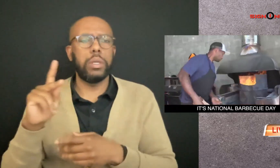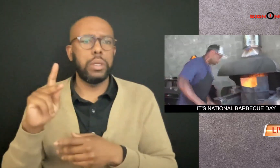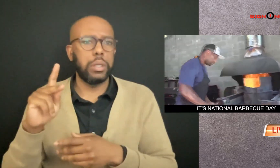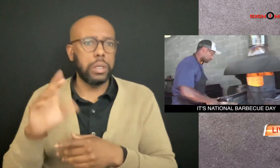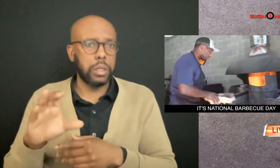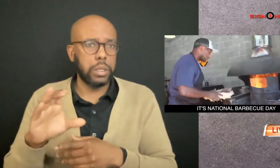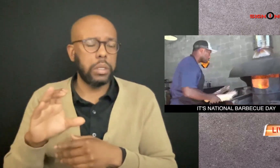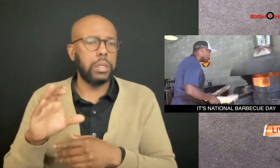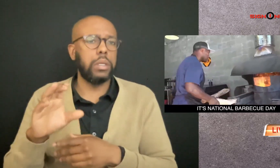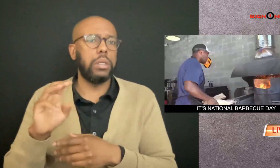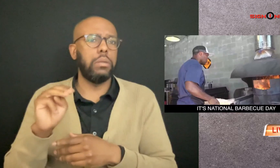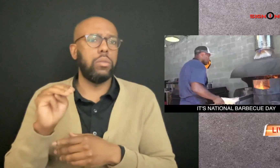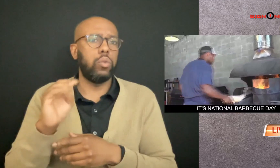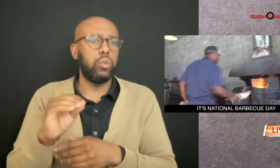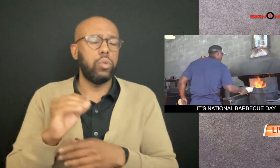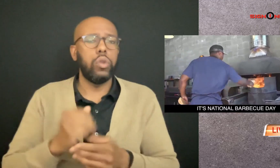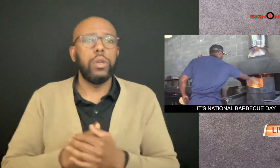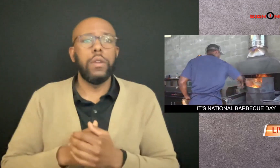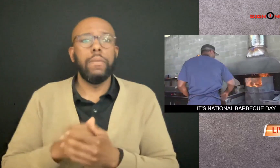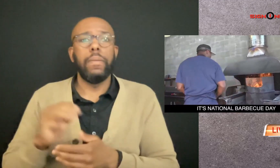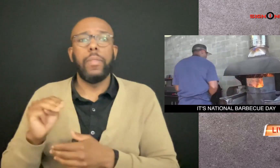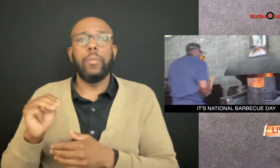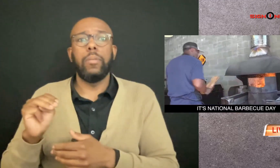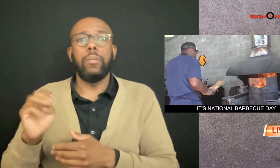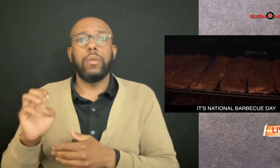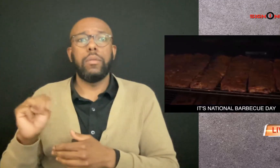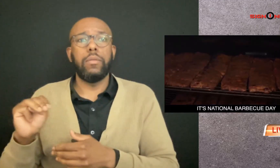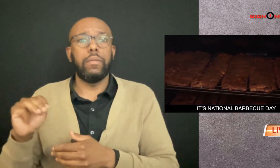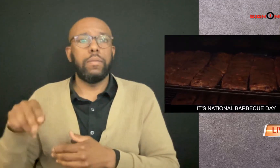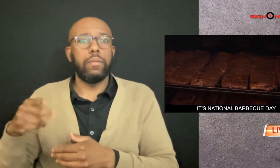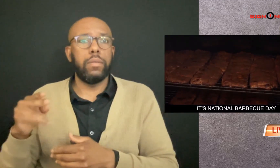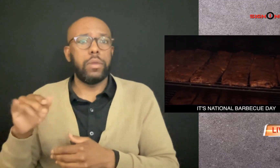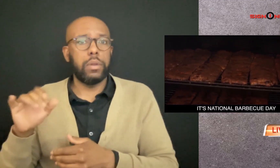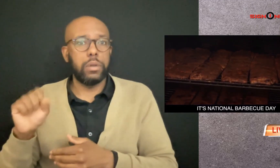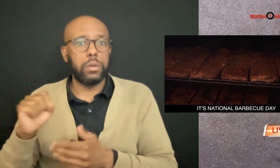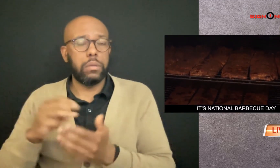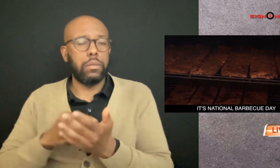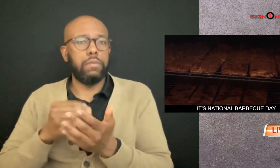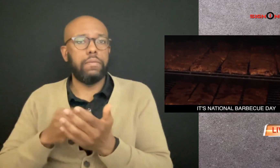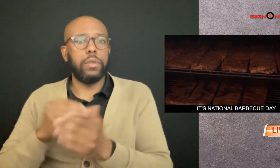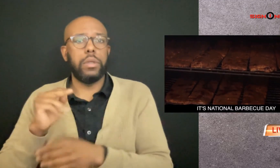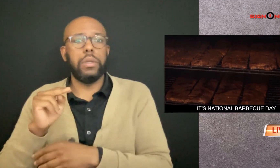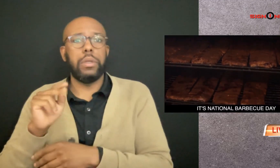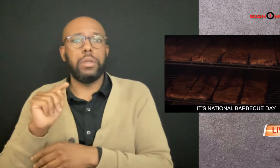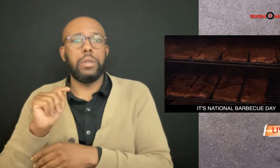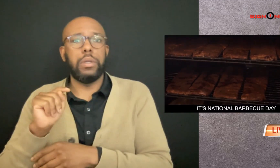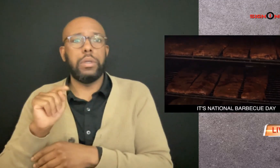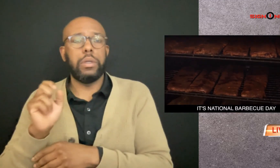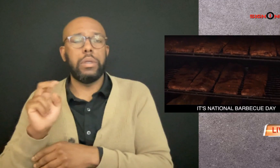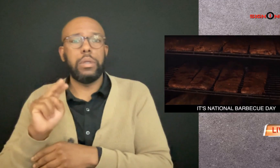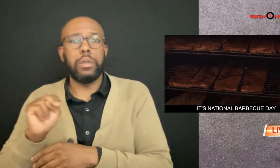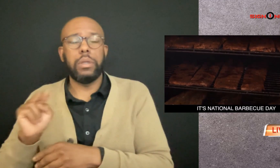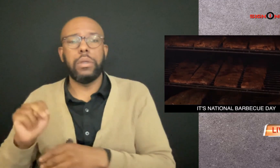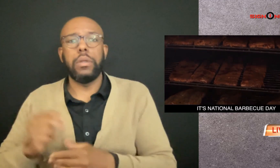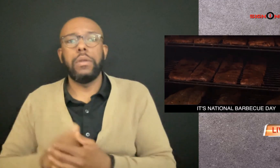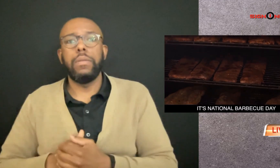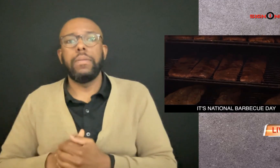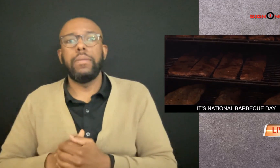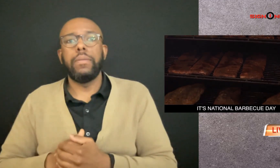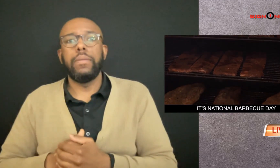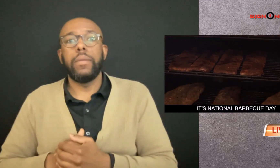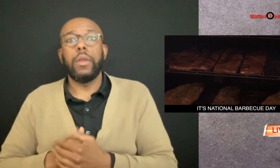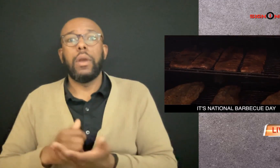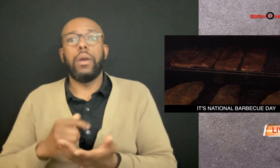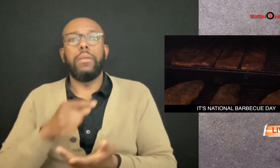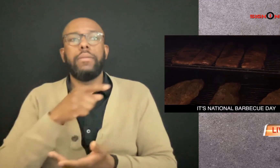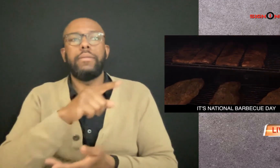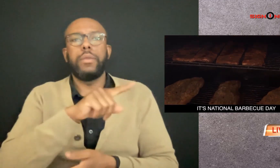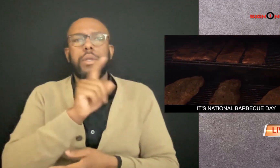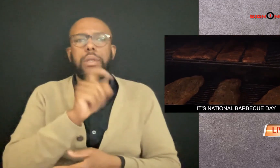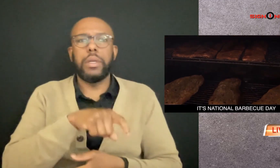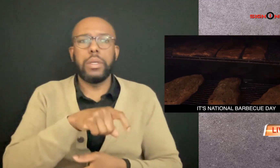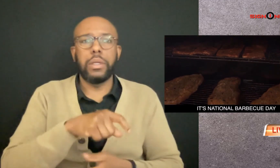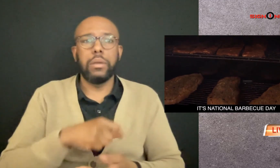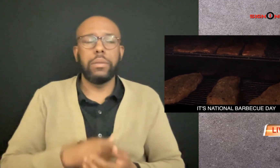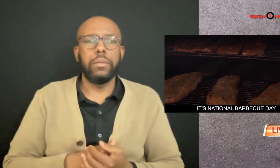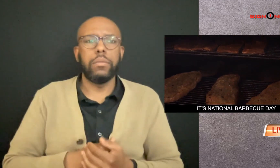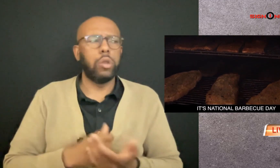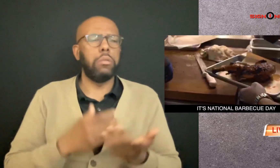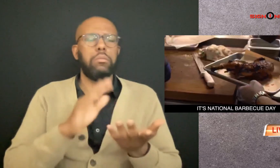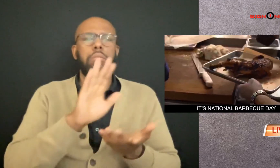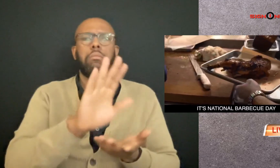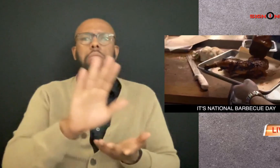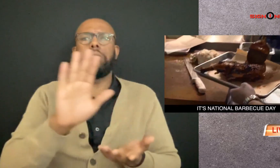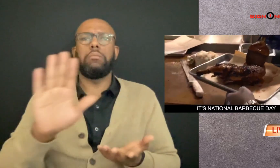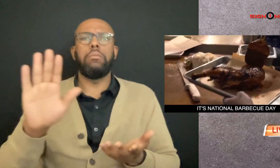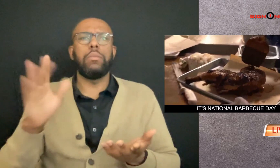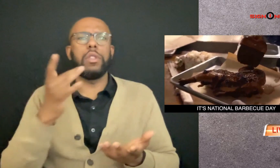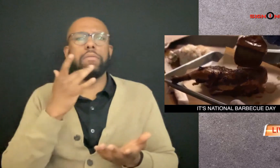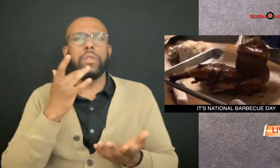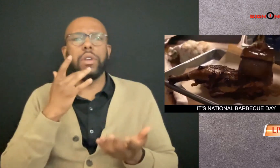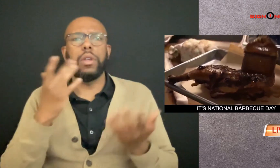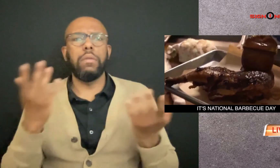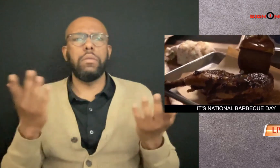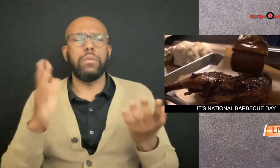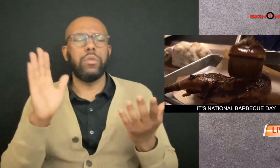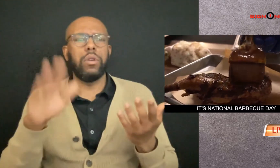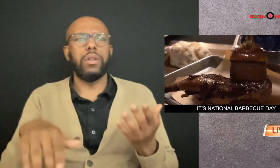for barbecue like Kansas City Missouri Memphis Tennessee and Texas which ever is your favorite